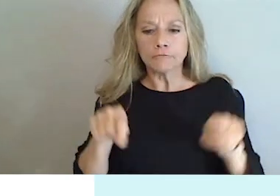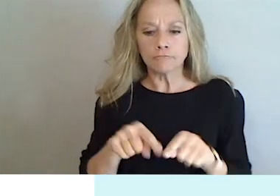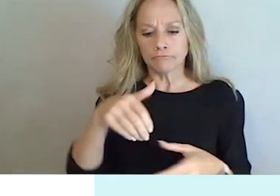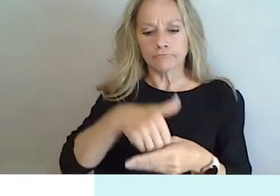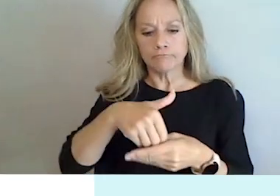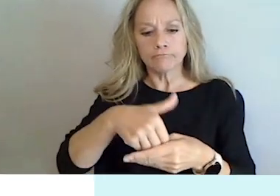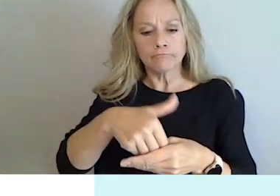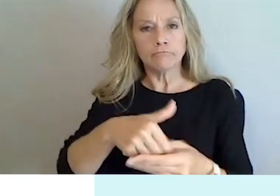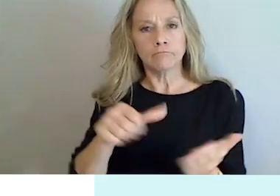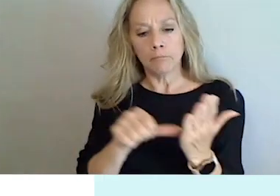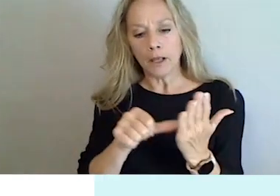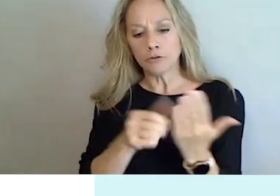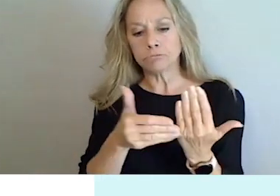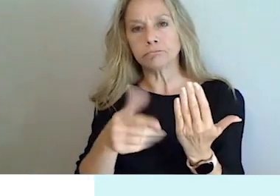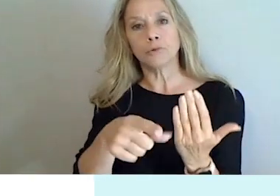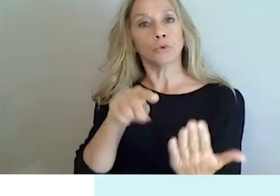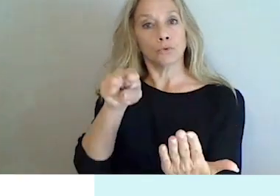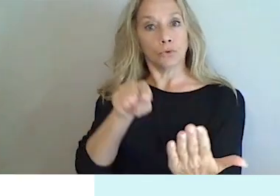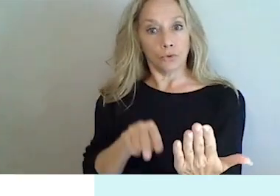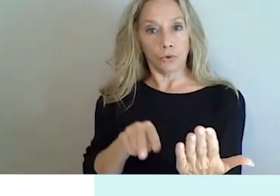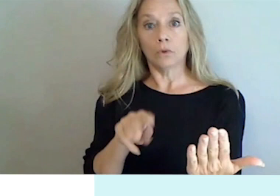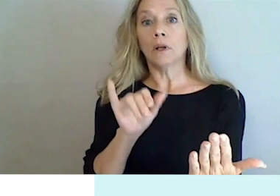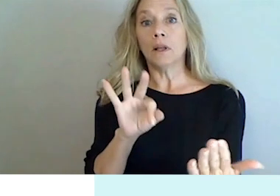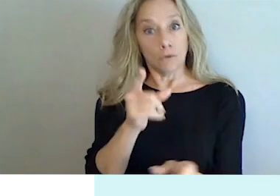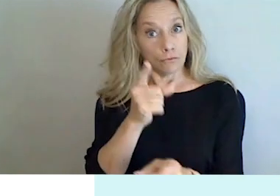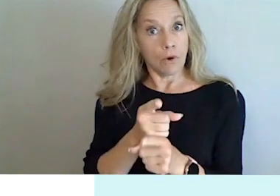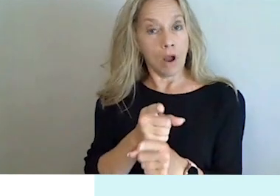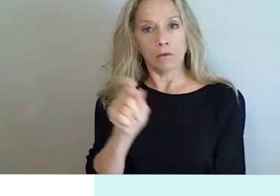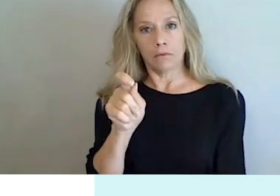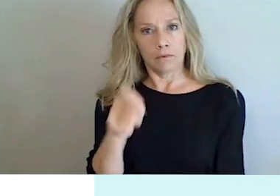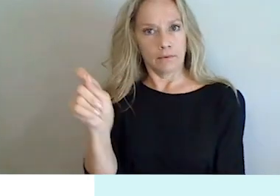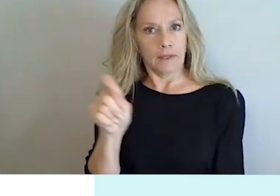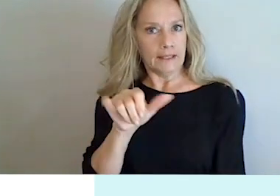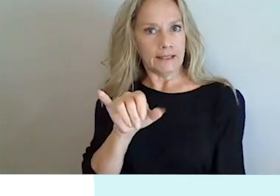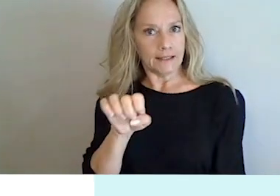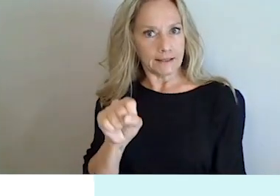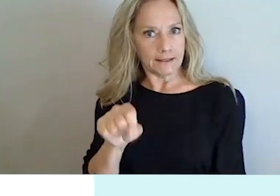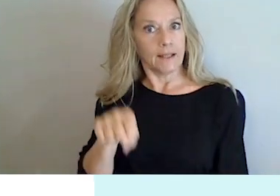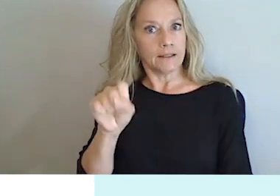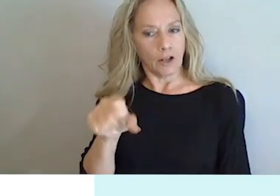listed and put a check in the Yes checkbox to confirm that the information is correct.